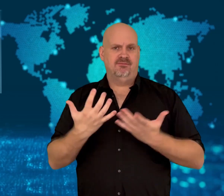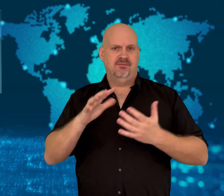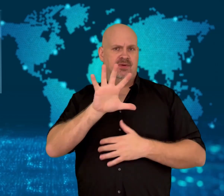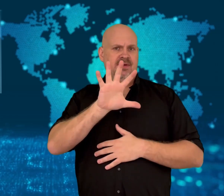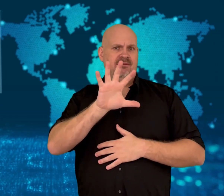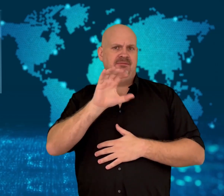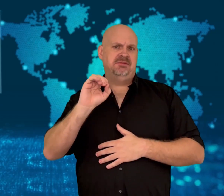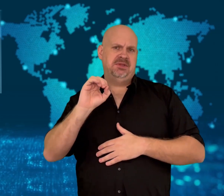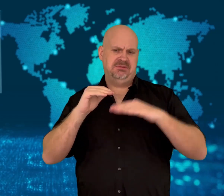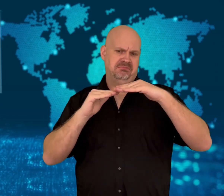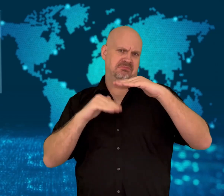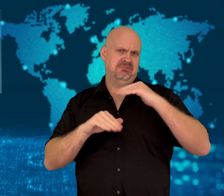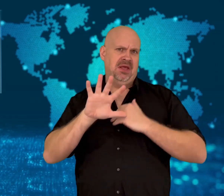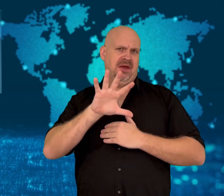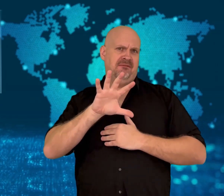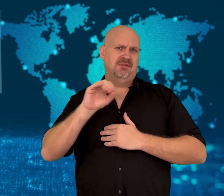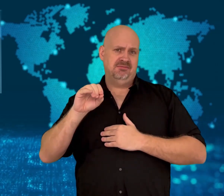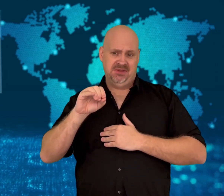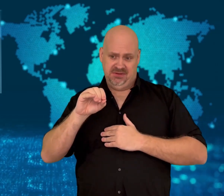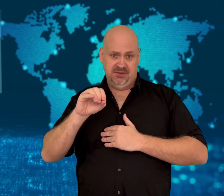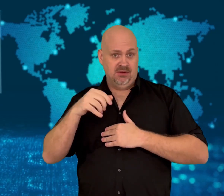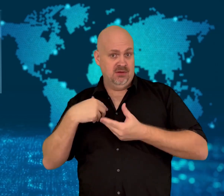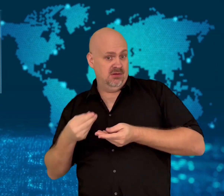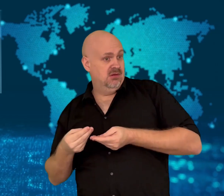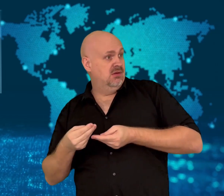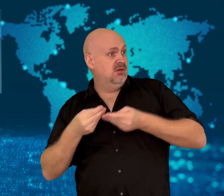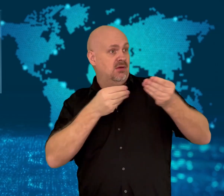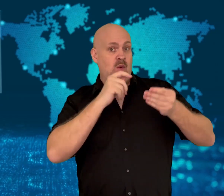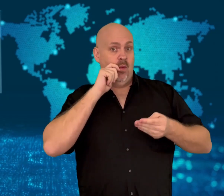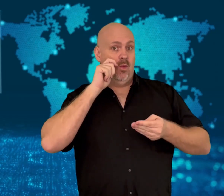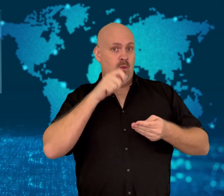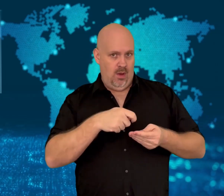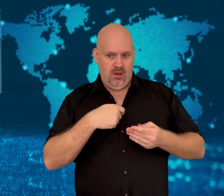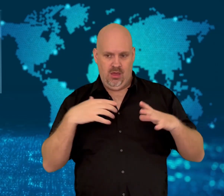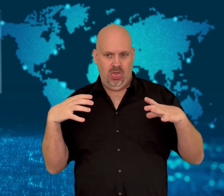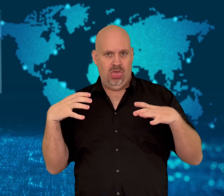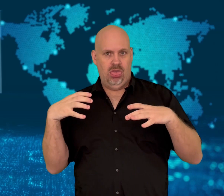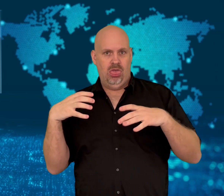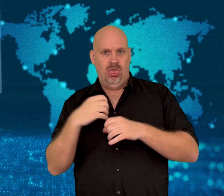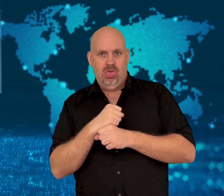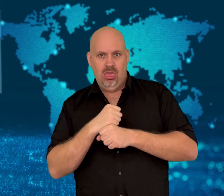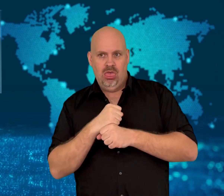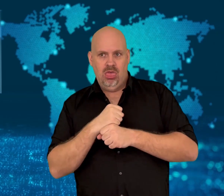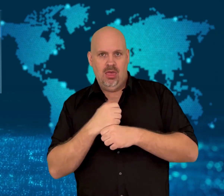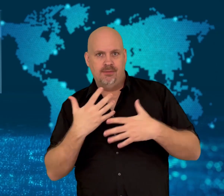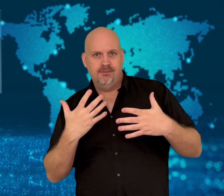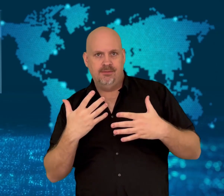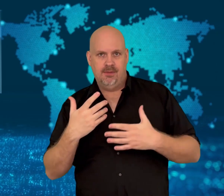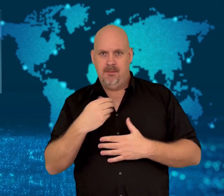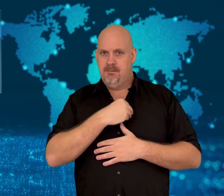To send some to Ukraine would leave Poland in need of more planes